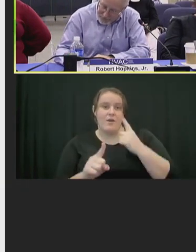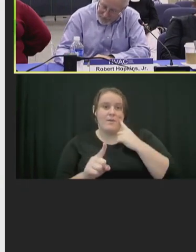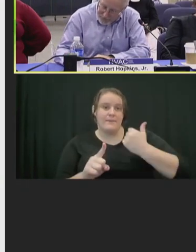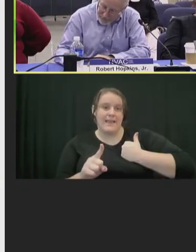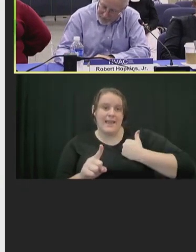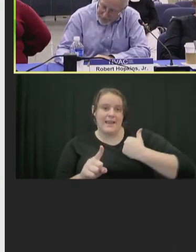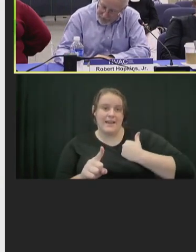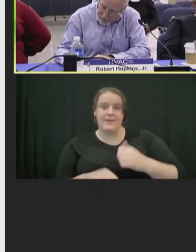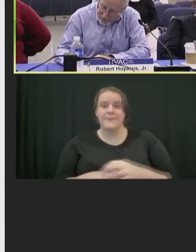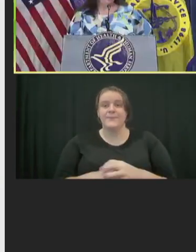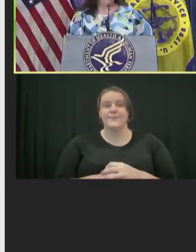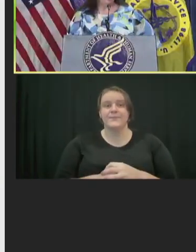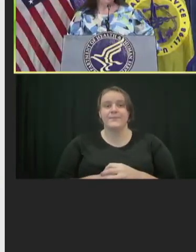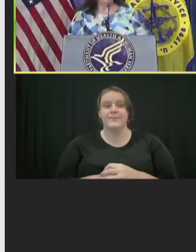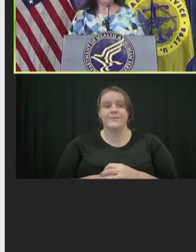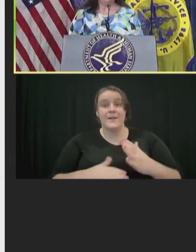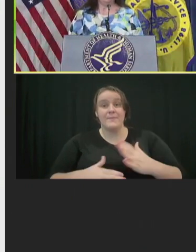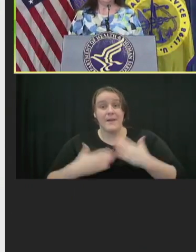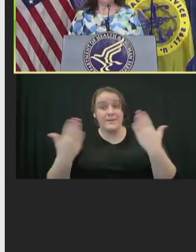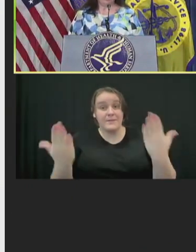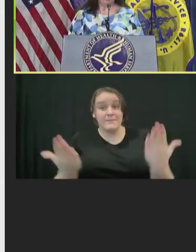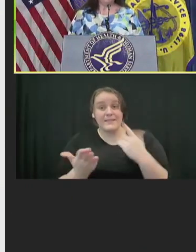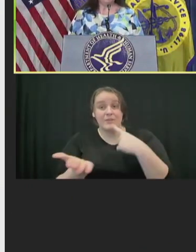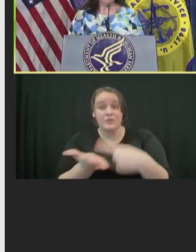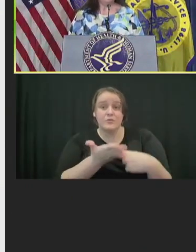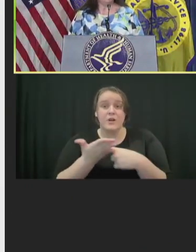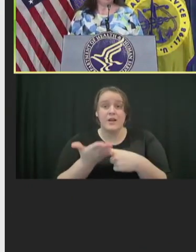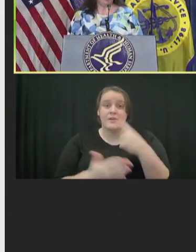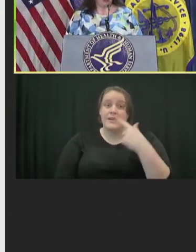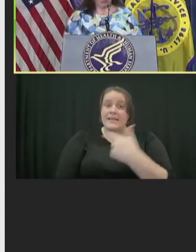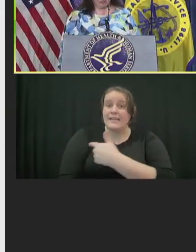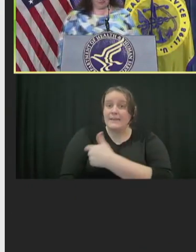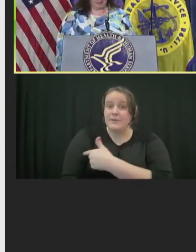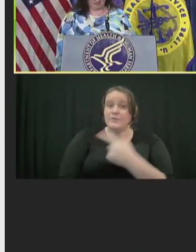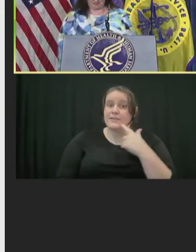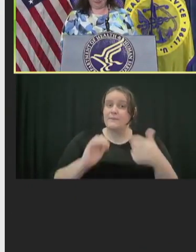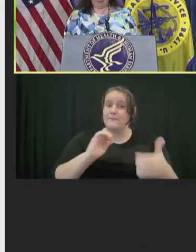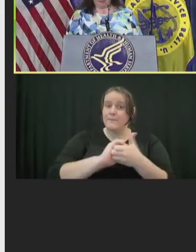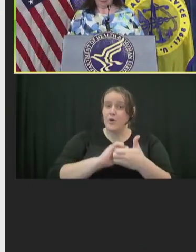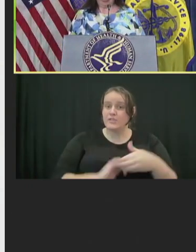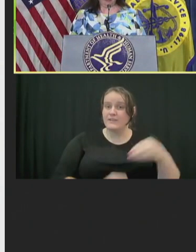Very happy to be here to talk about our Immunization Partnership Fund.